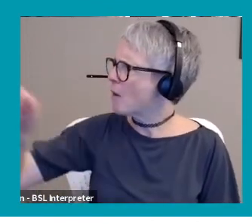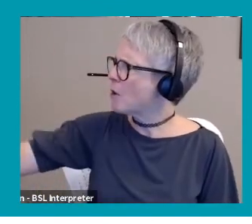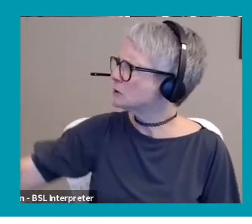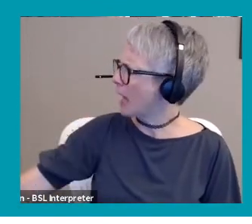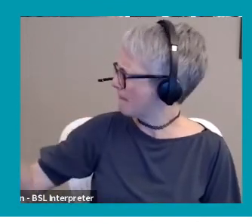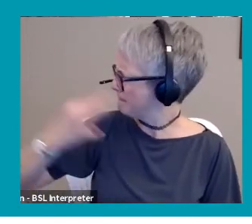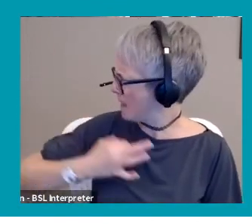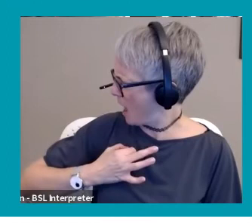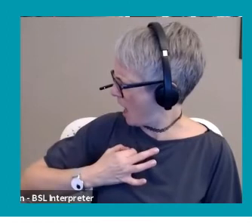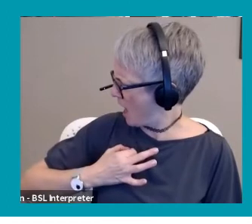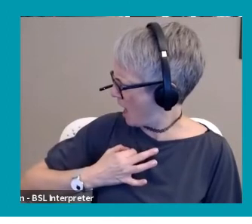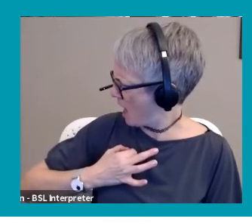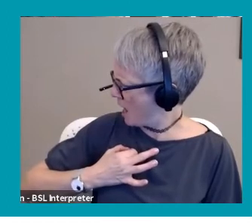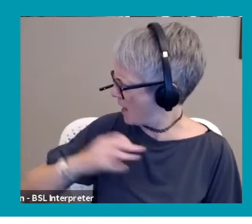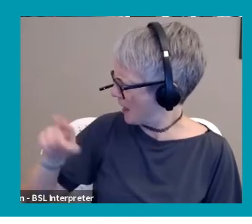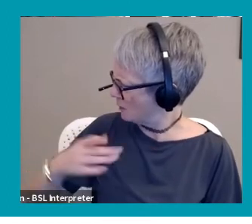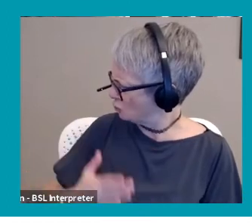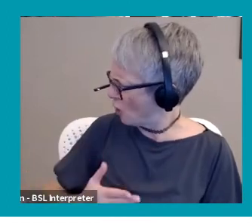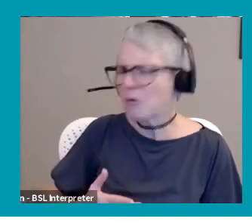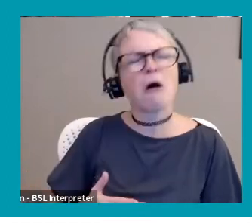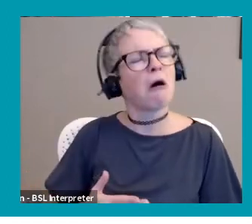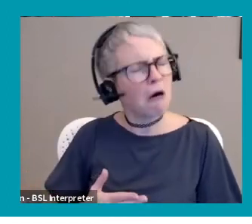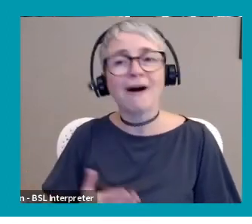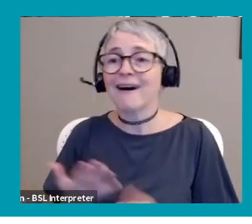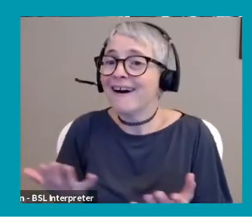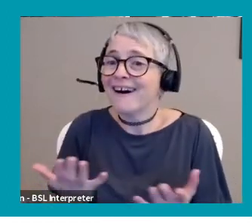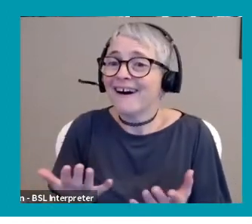had a role in X and now we do.